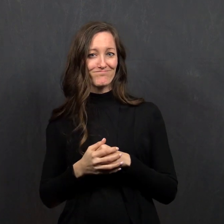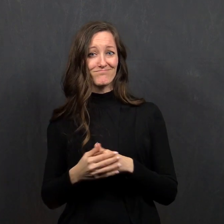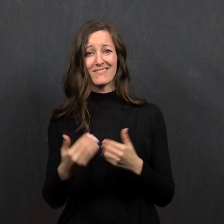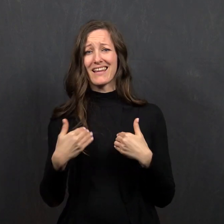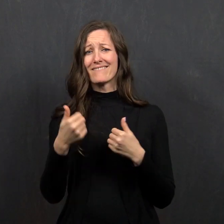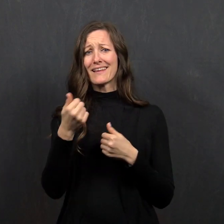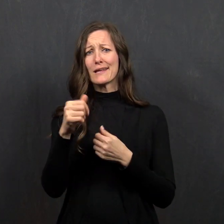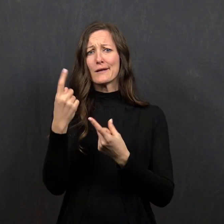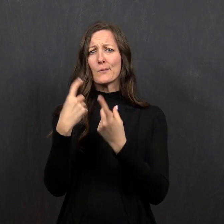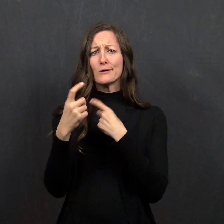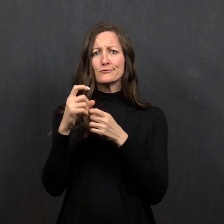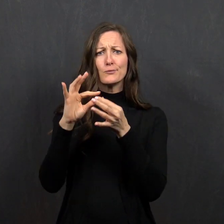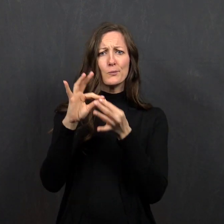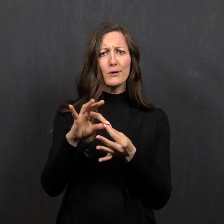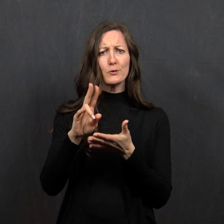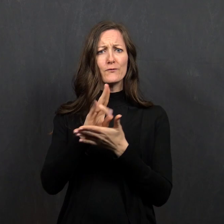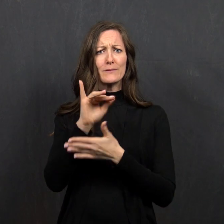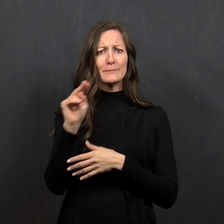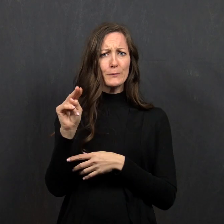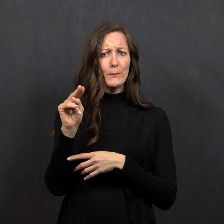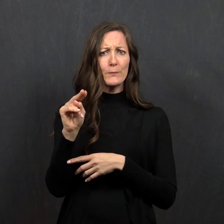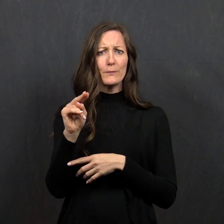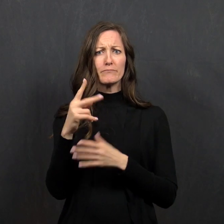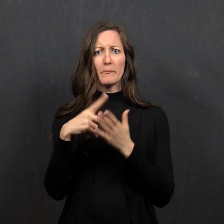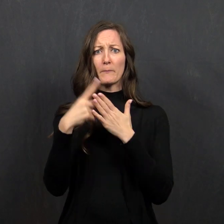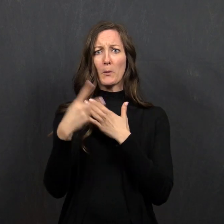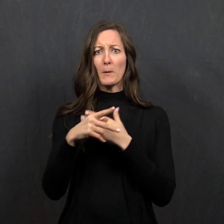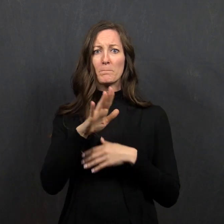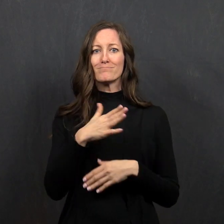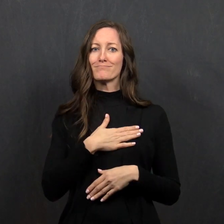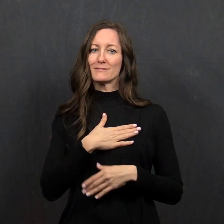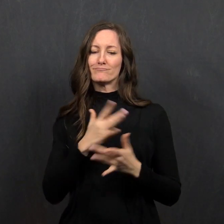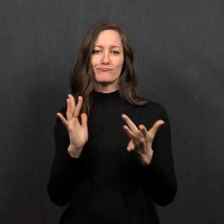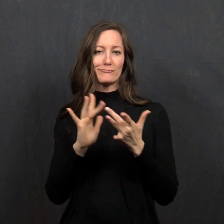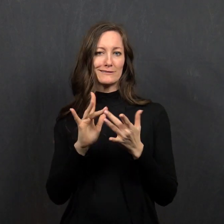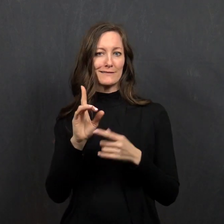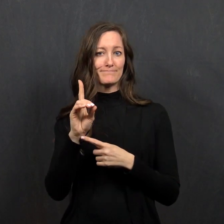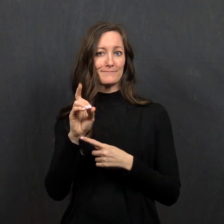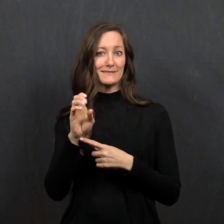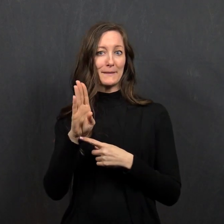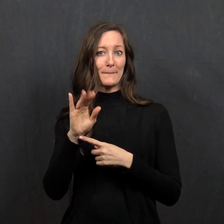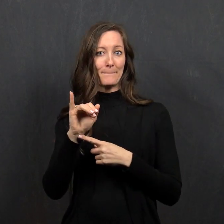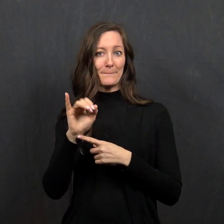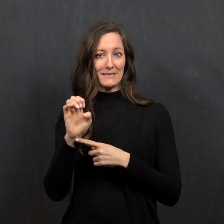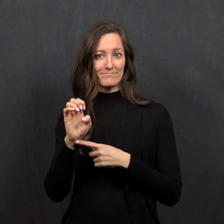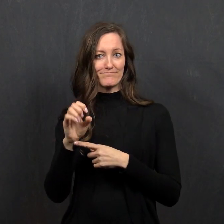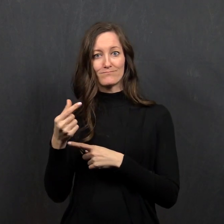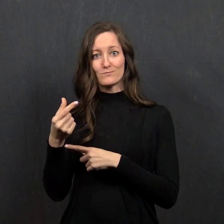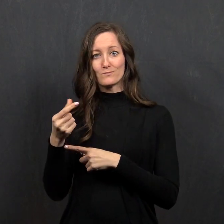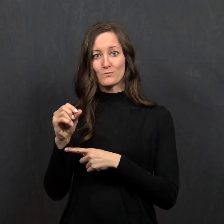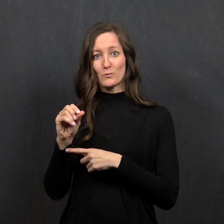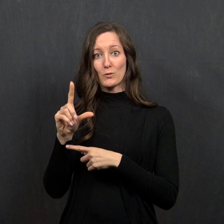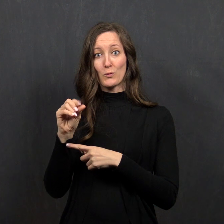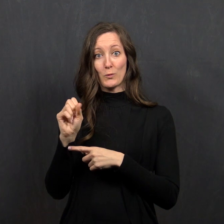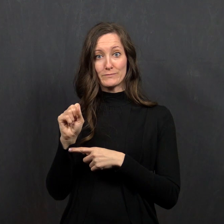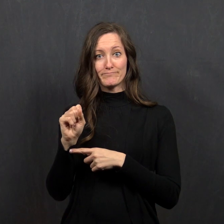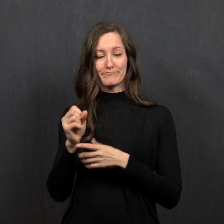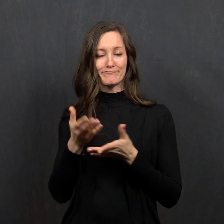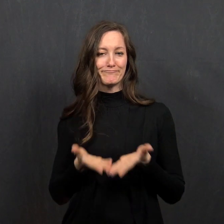For questions about the University of Minnesota’s program, please contact Debbie Golos at